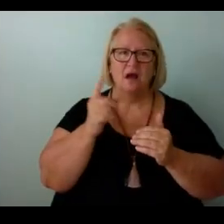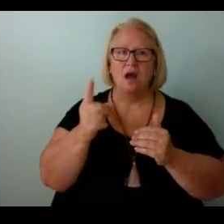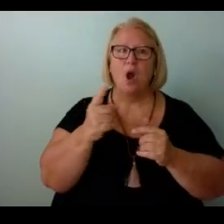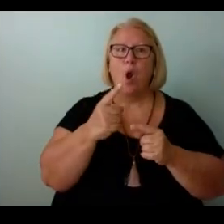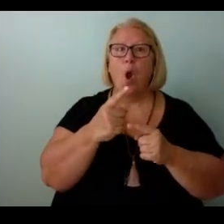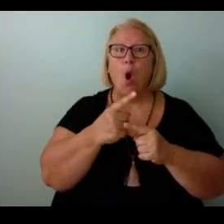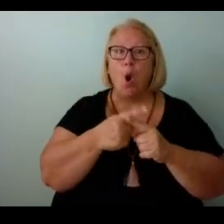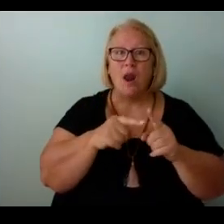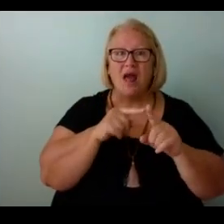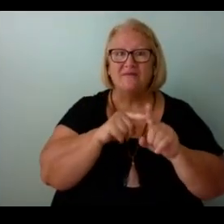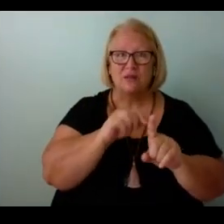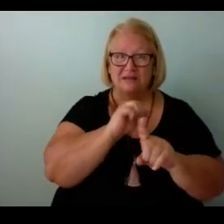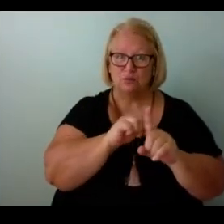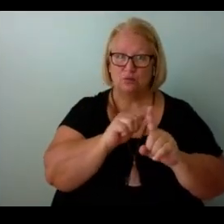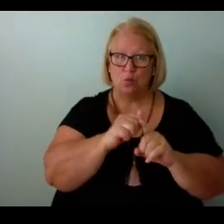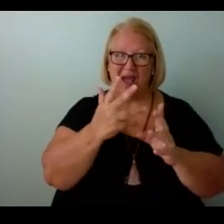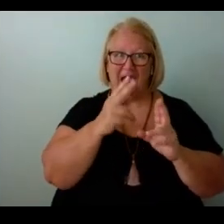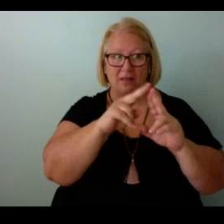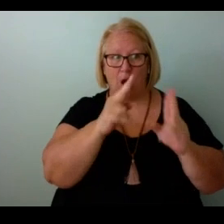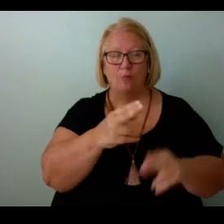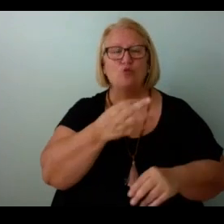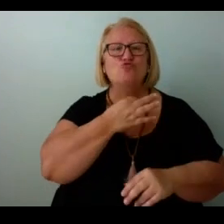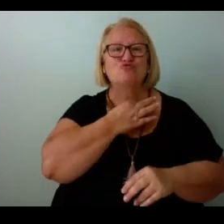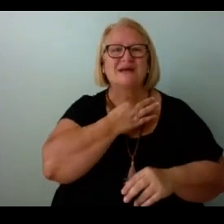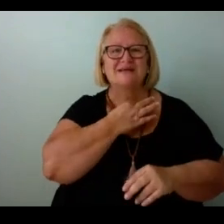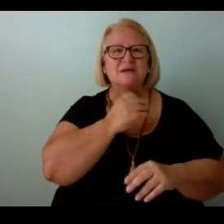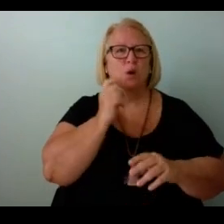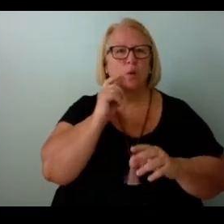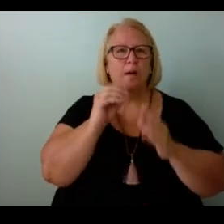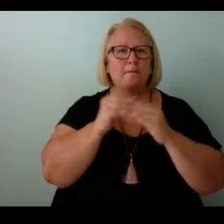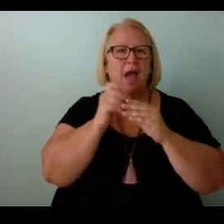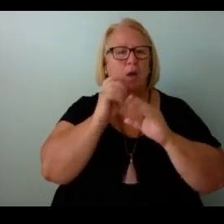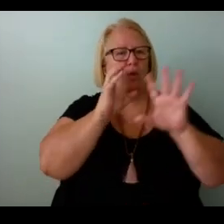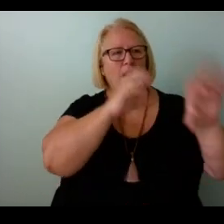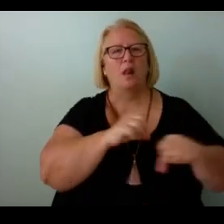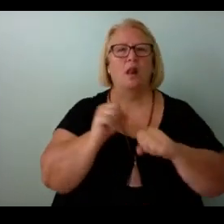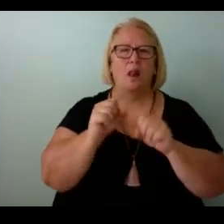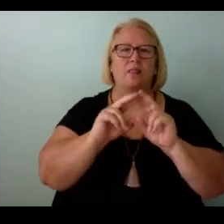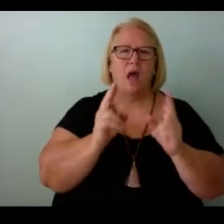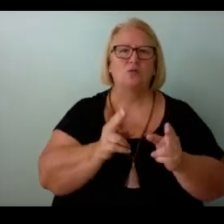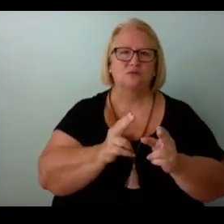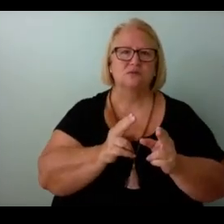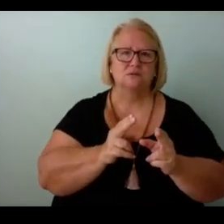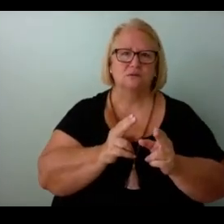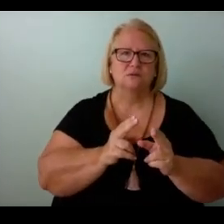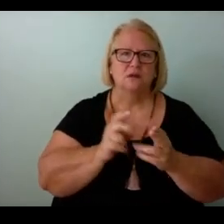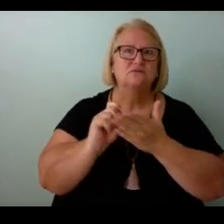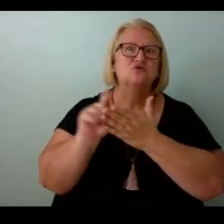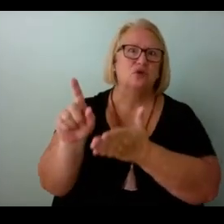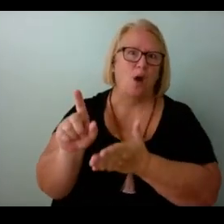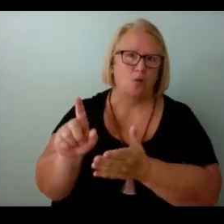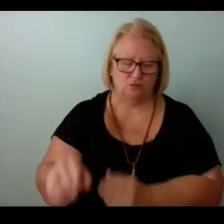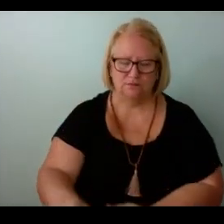where the house is going to be seized and sold.